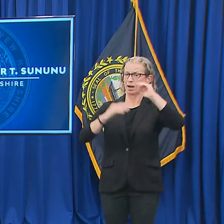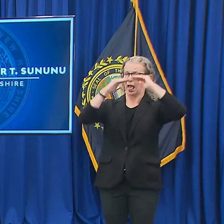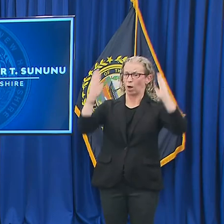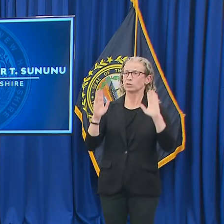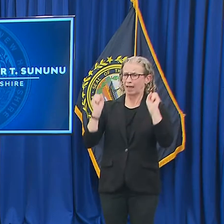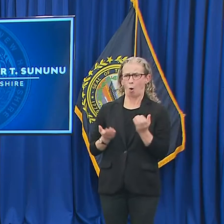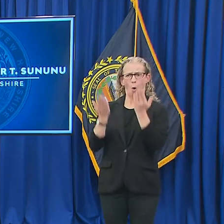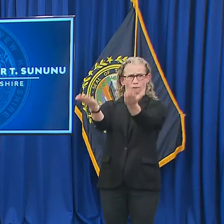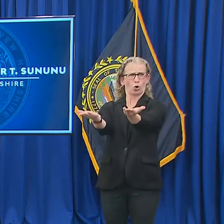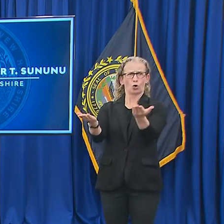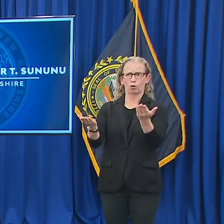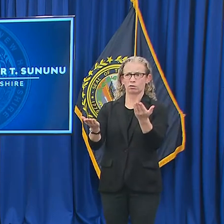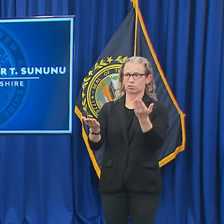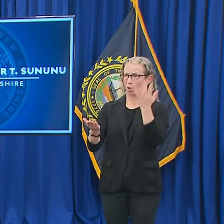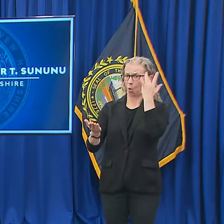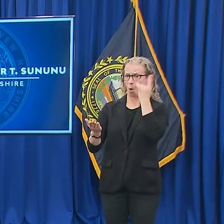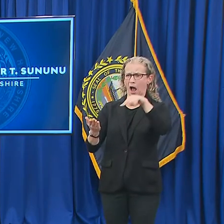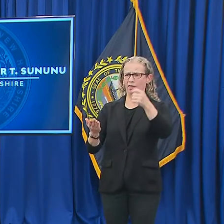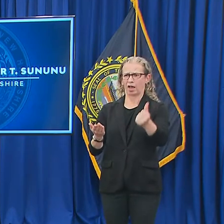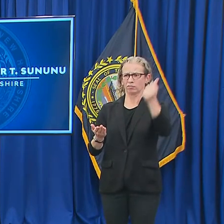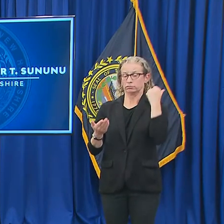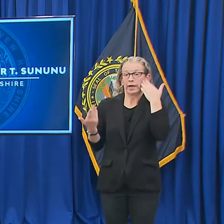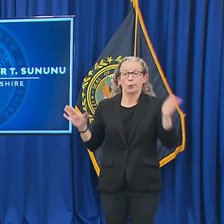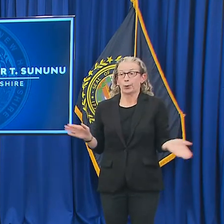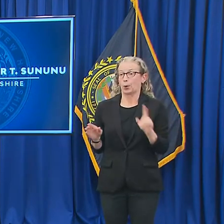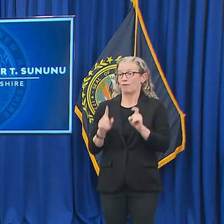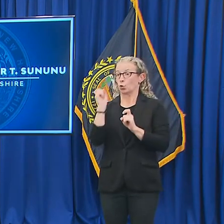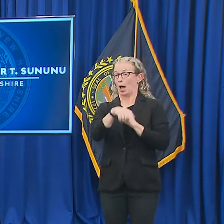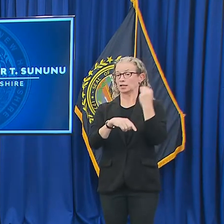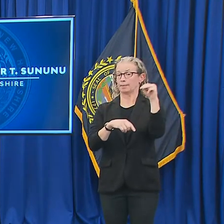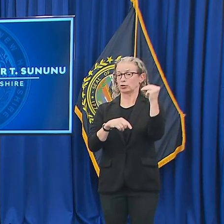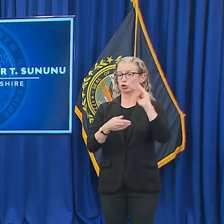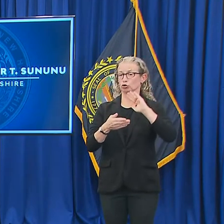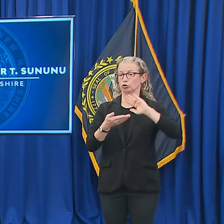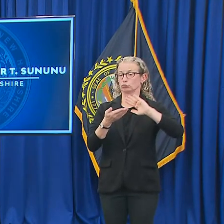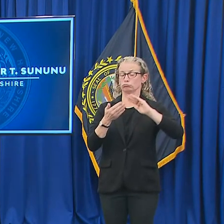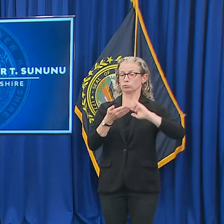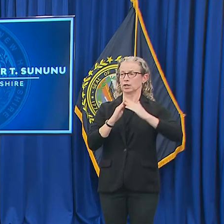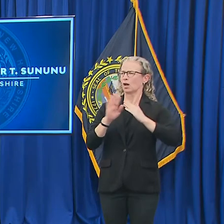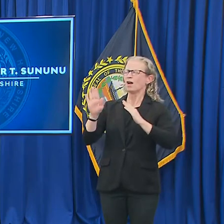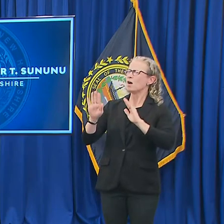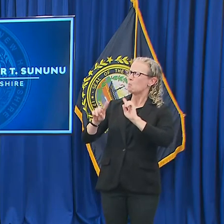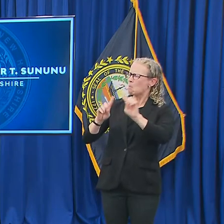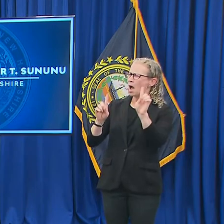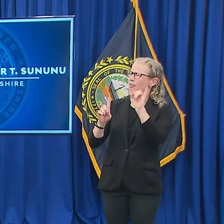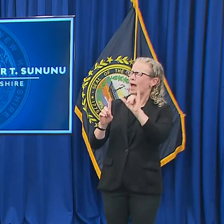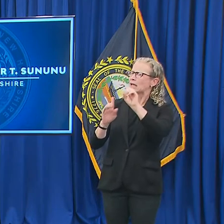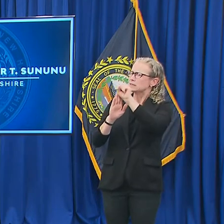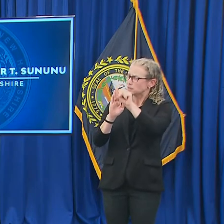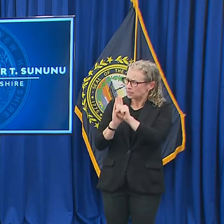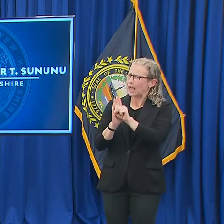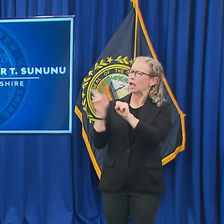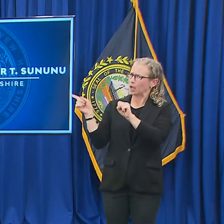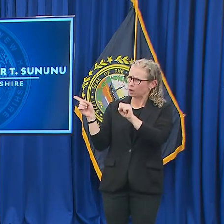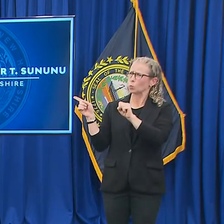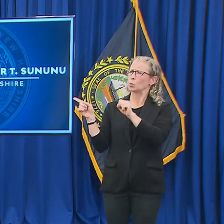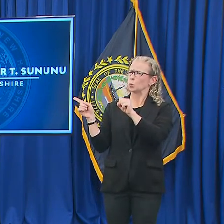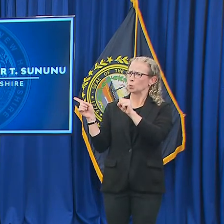So you need to create more beds and more space and again, if certain cities or towns want to do. So they had every ability to do.